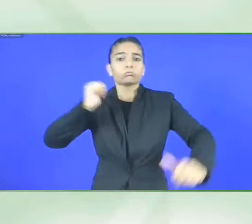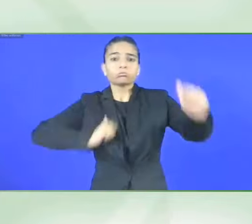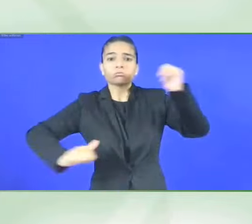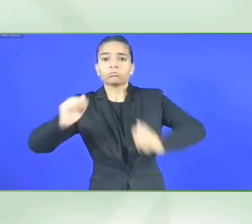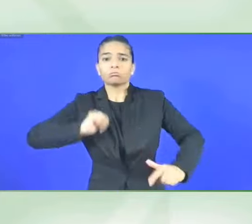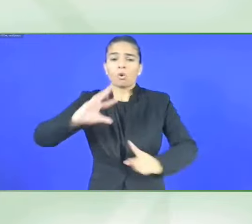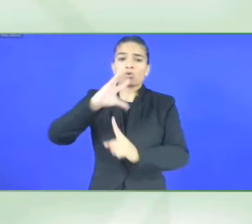experiences.